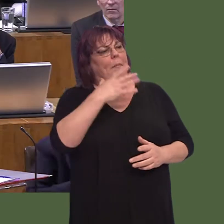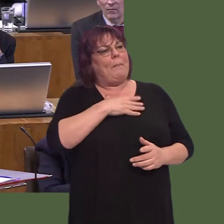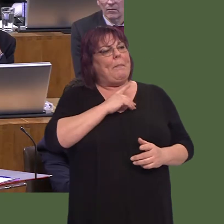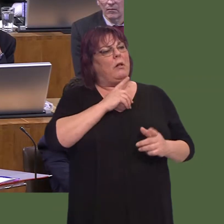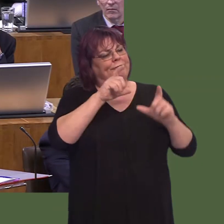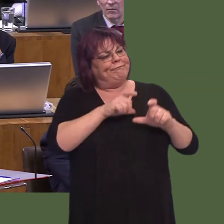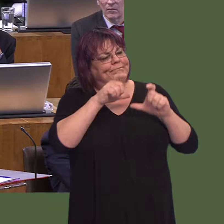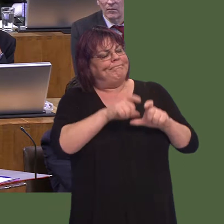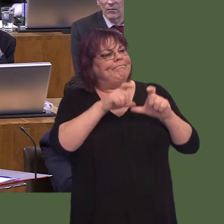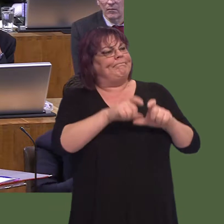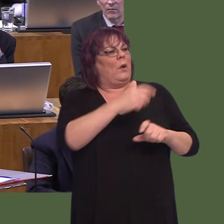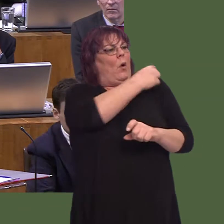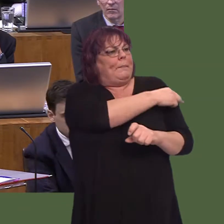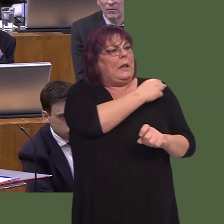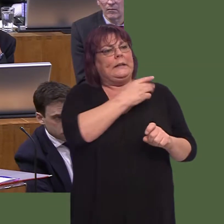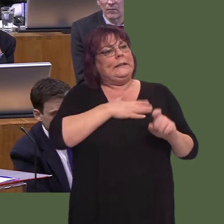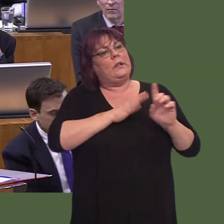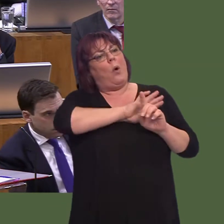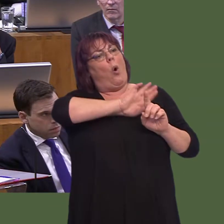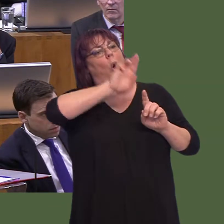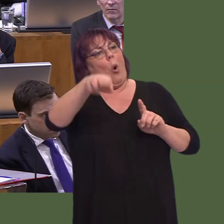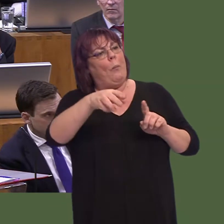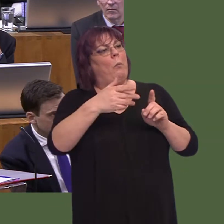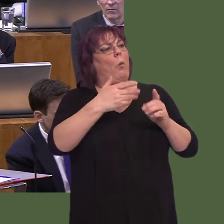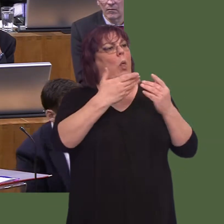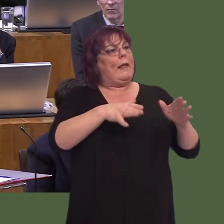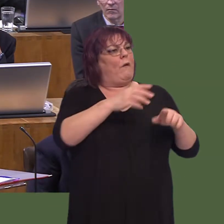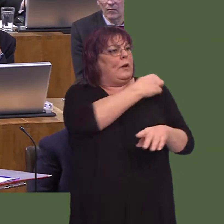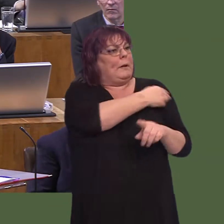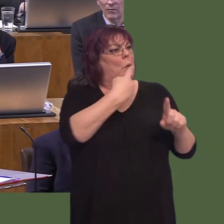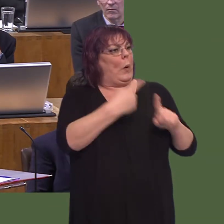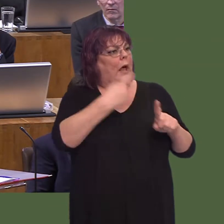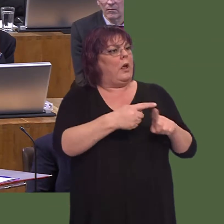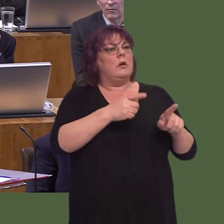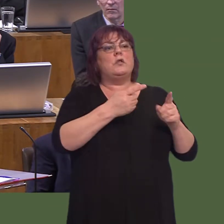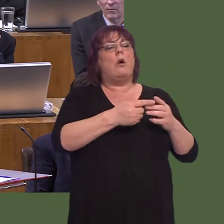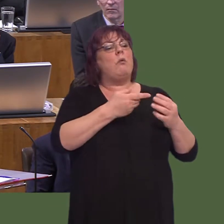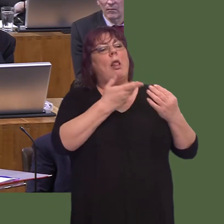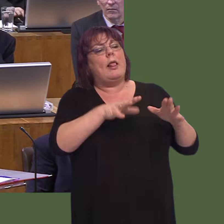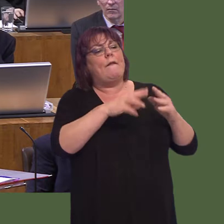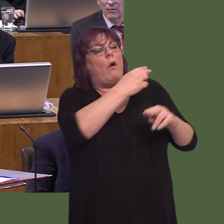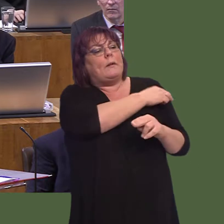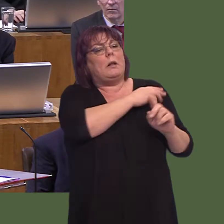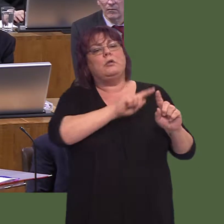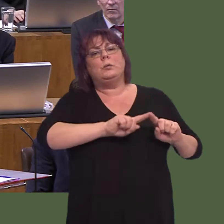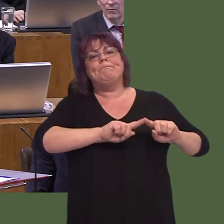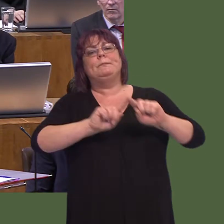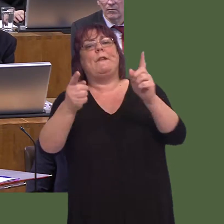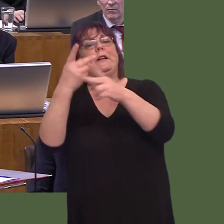That means that, if you look at delayed transfers of care, our figures are greatly improved month on month, and greatly improved from last year.